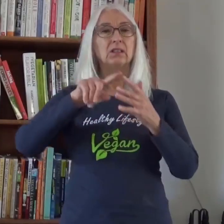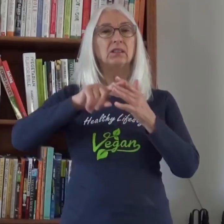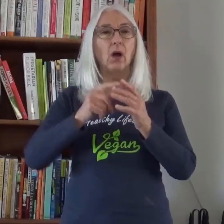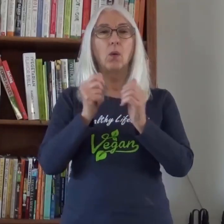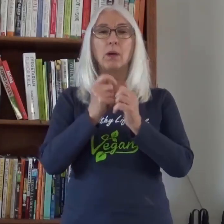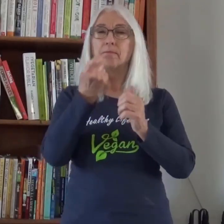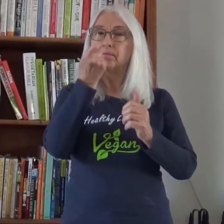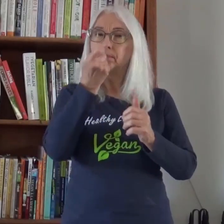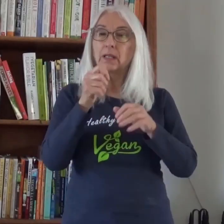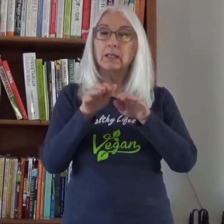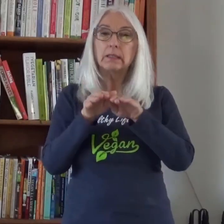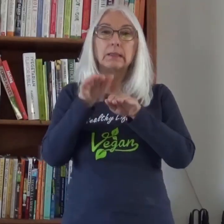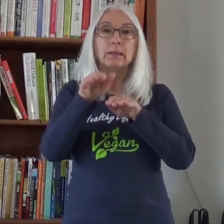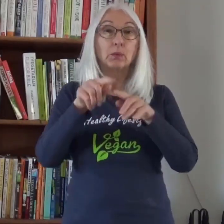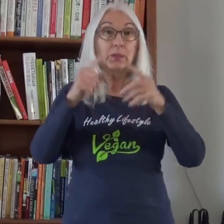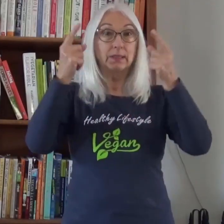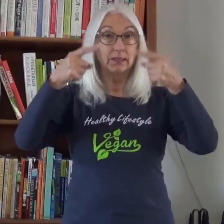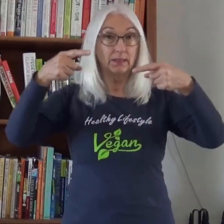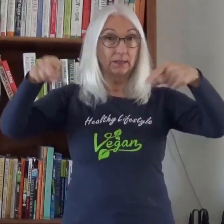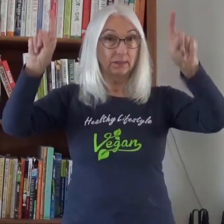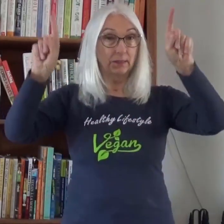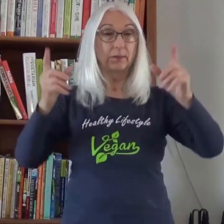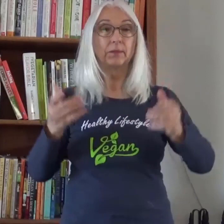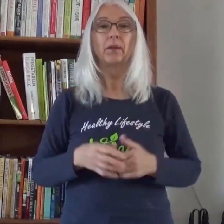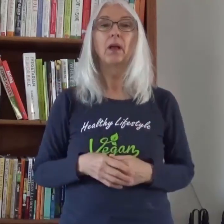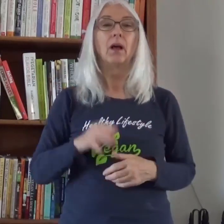Start with Small Steps to Success